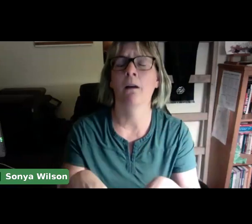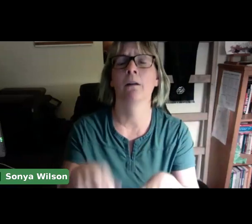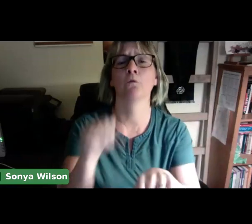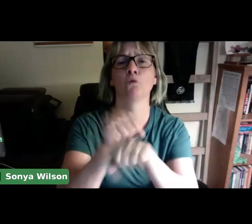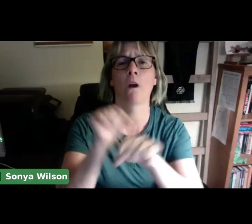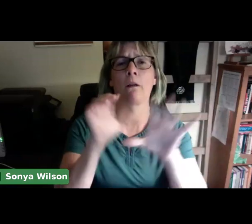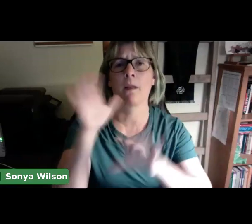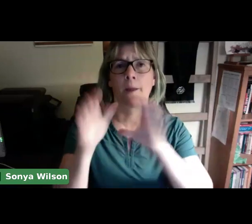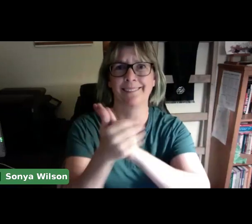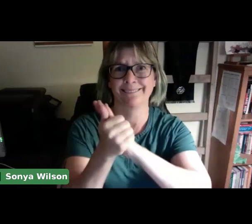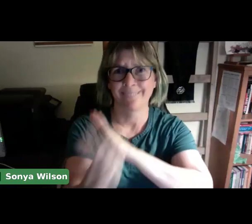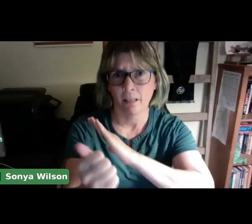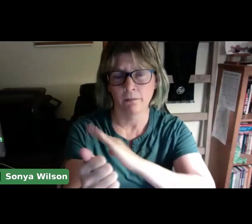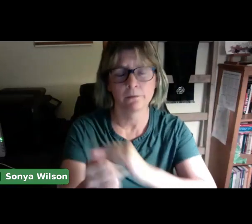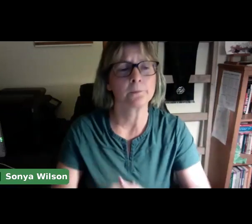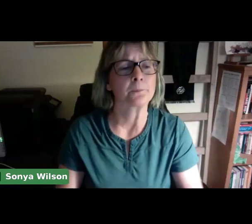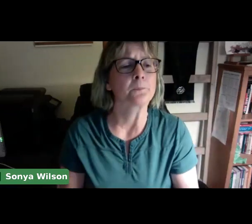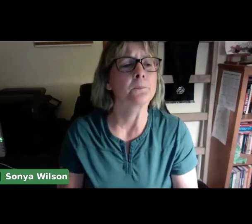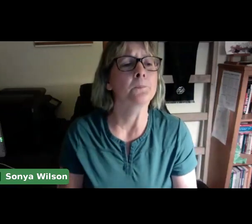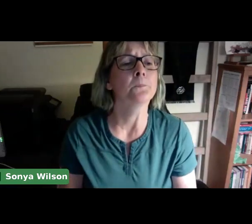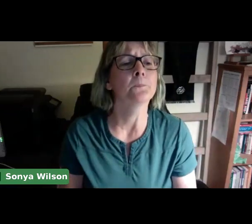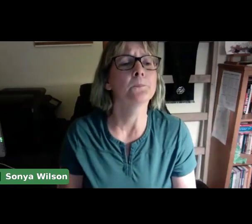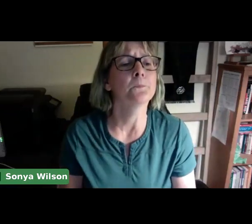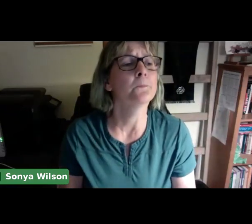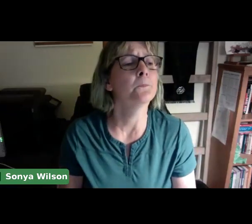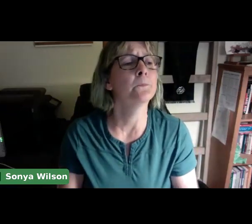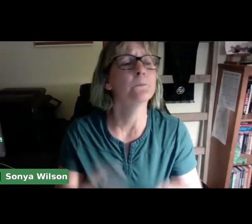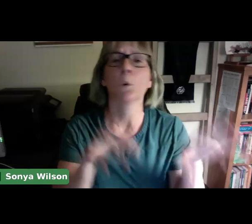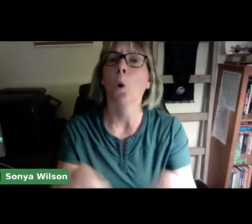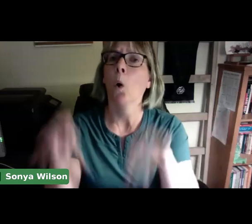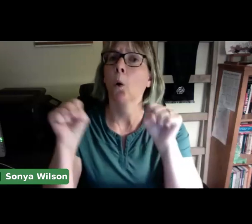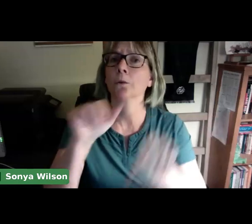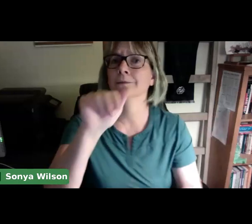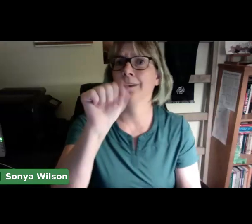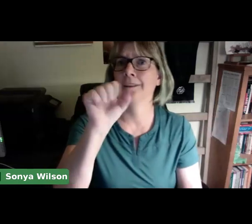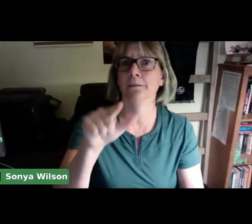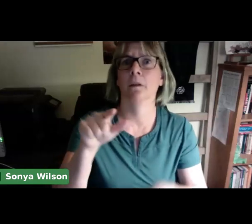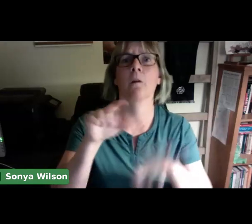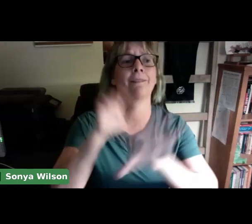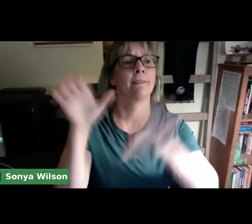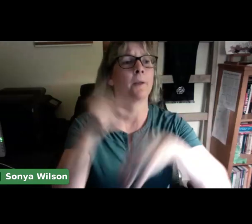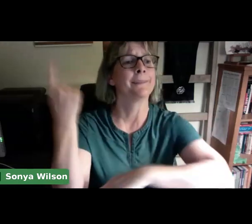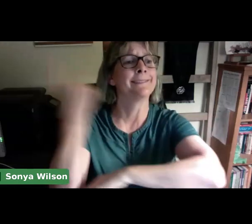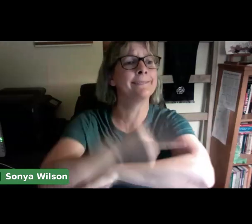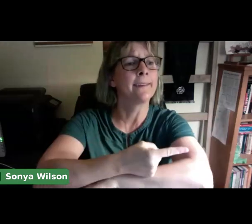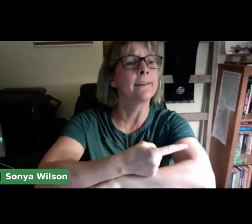And it's really important for deaf people to get certified. It advances their skills and climbing as well.